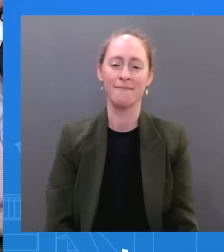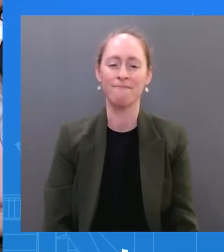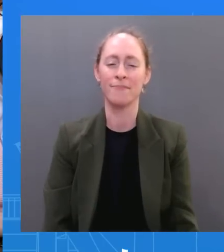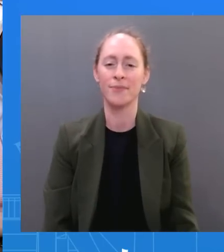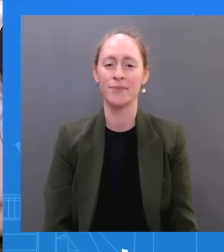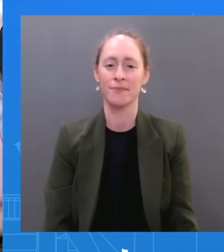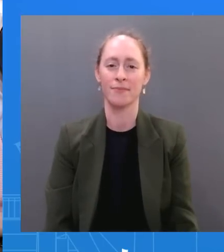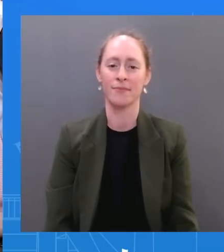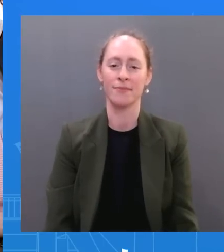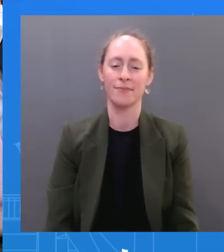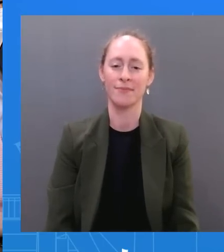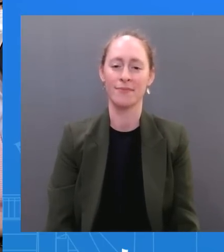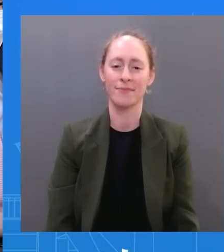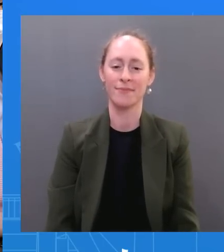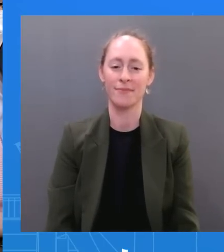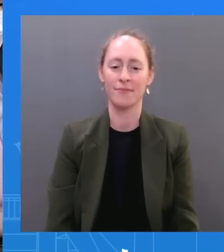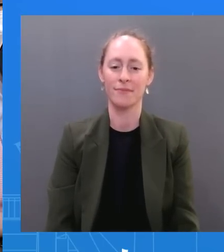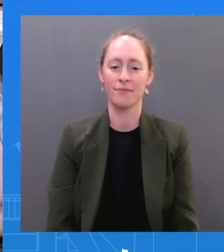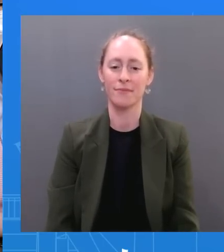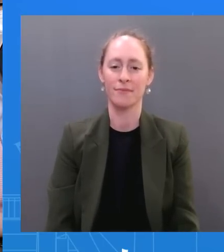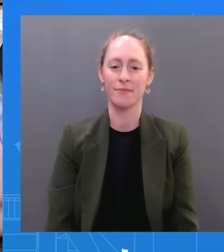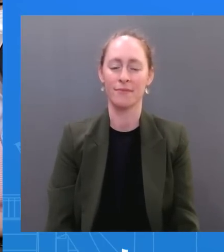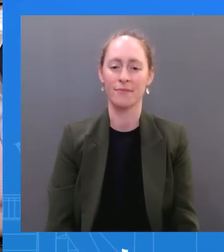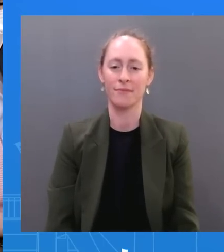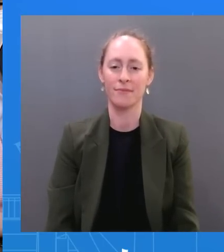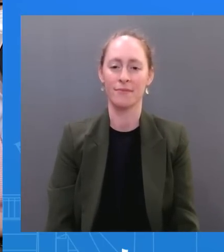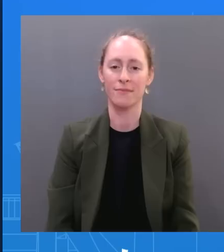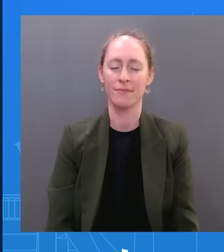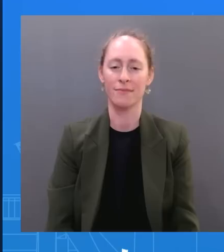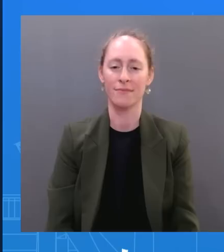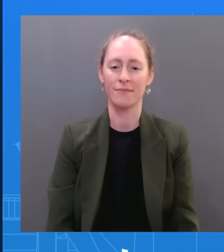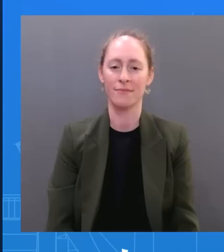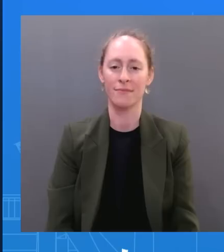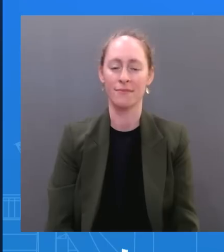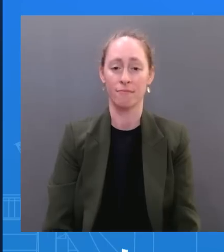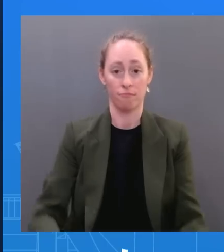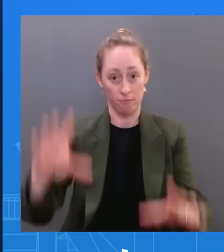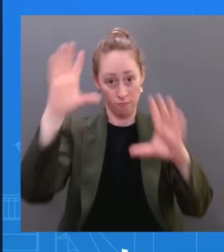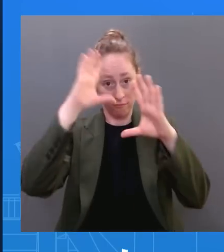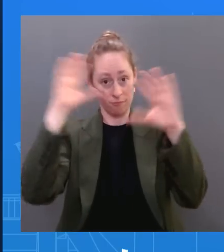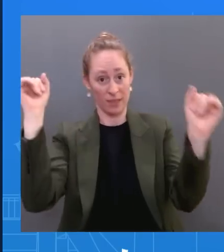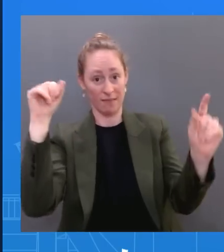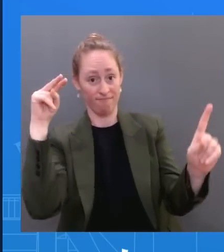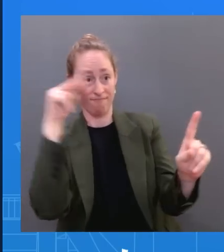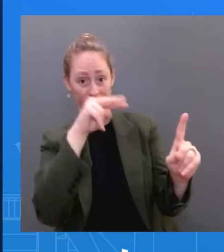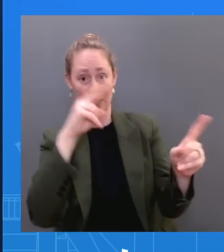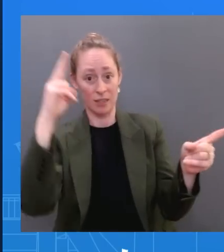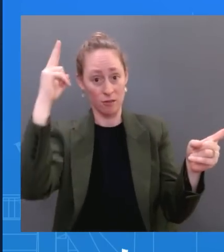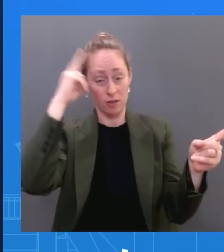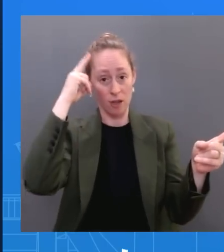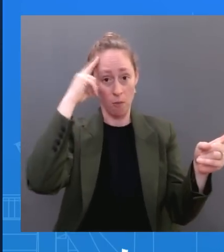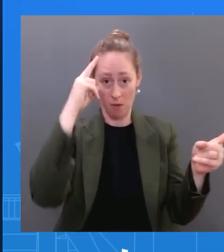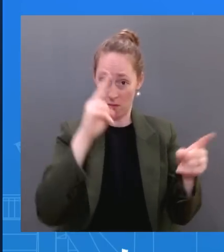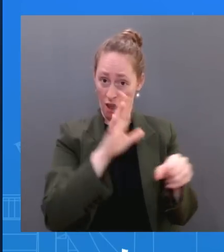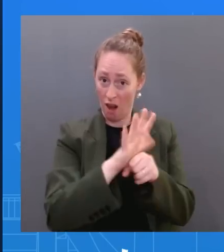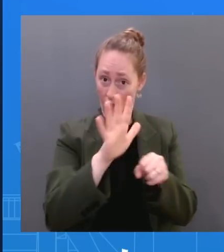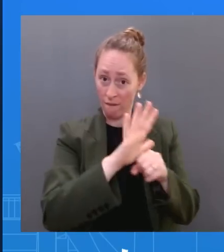is pumping enough oil to bring gas prices down? Mr. Sullivan: So I'm not going to get into a specific characterization on what constitutes "enough."